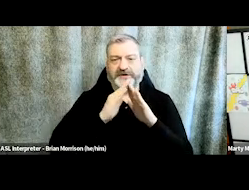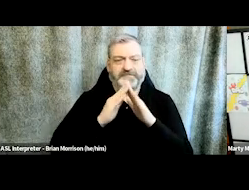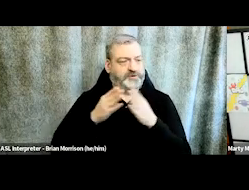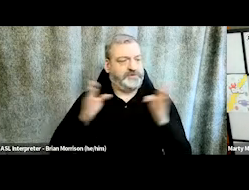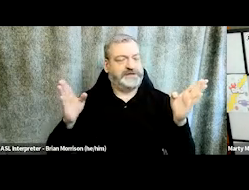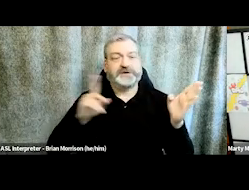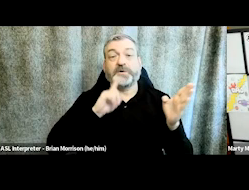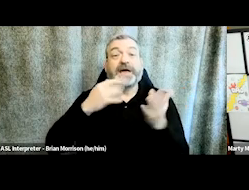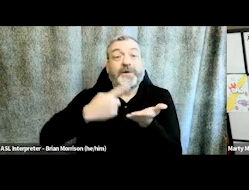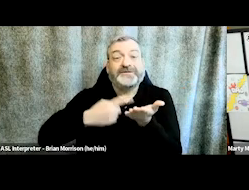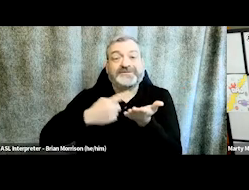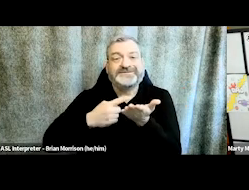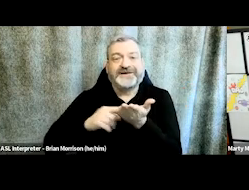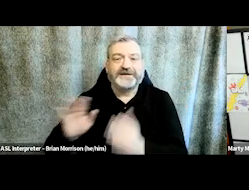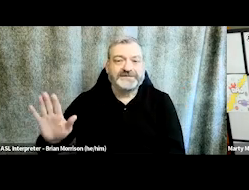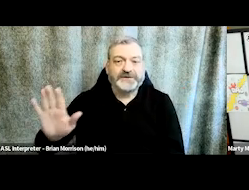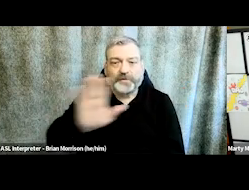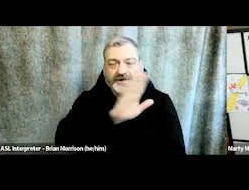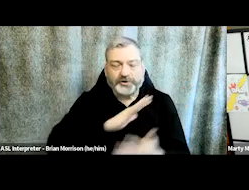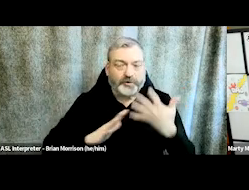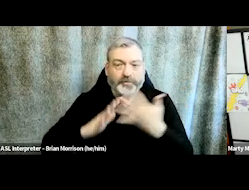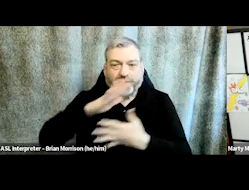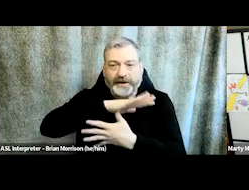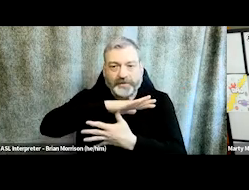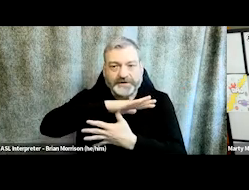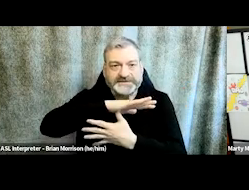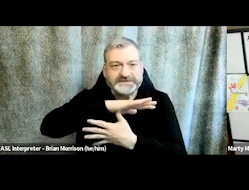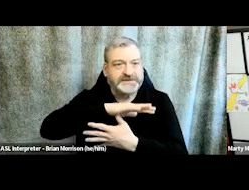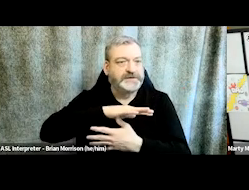And when I do trainings with boards and with other nonprofits in the past,